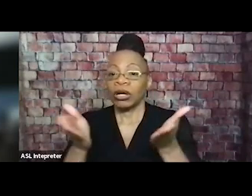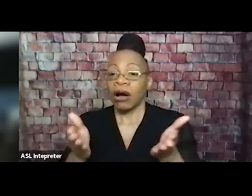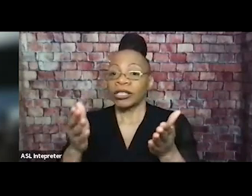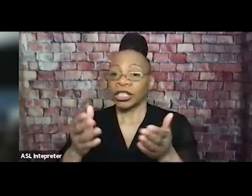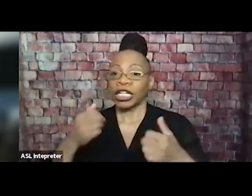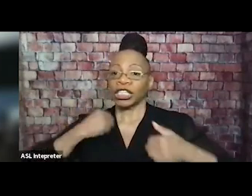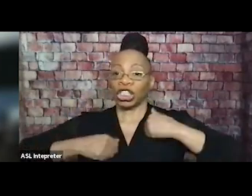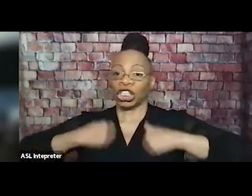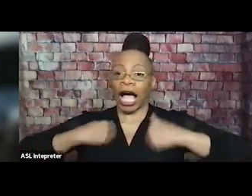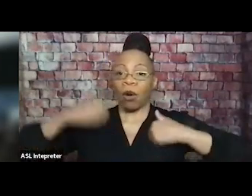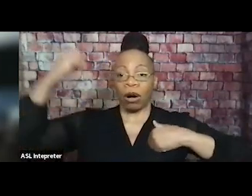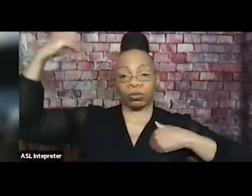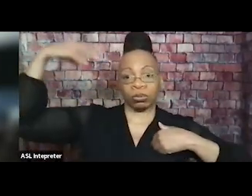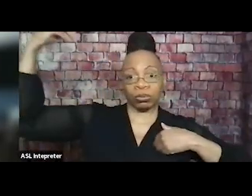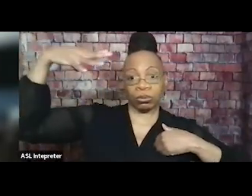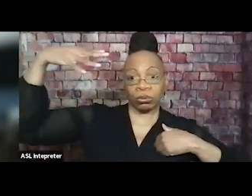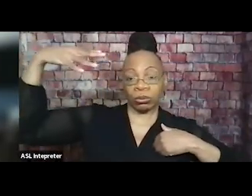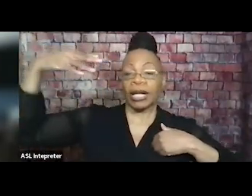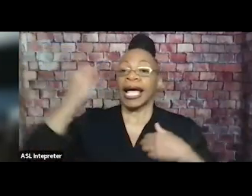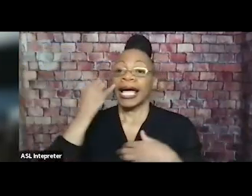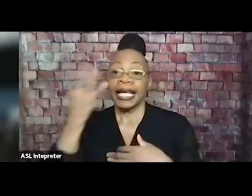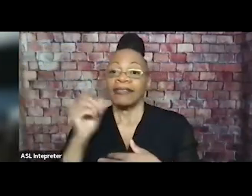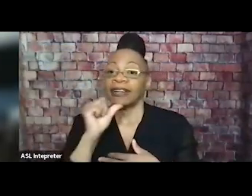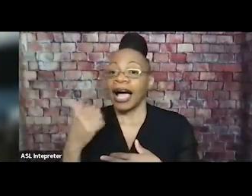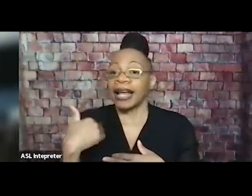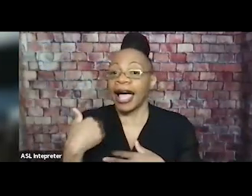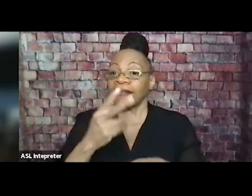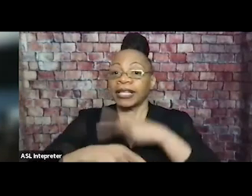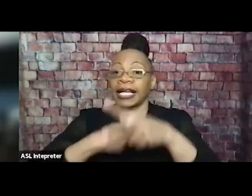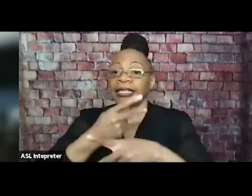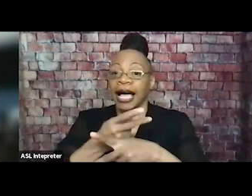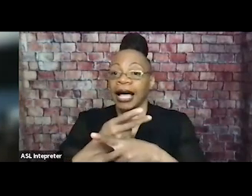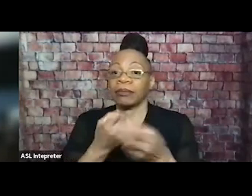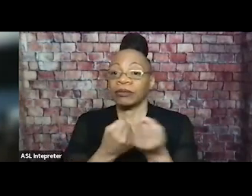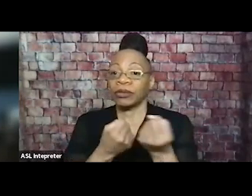And if they didn't have those kinds of supports, we'd see them as support in community.